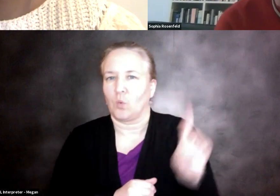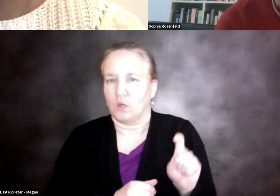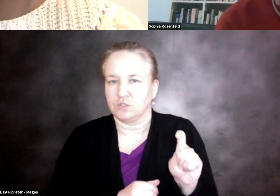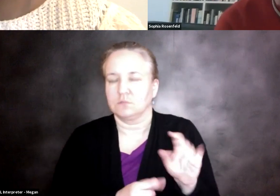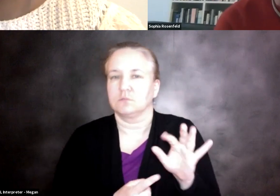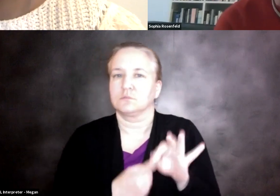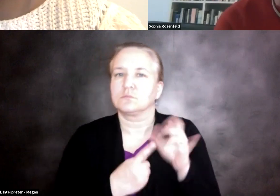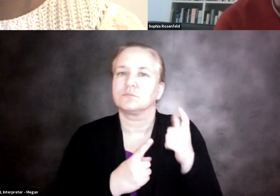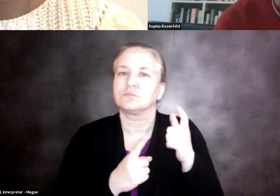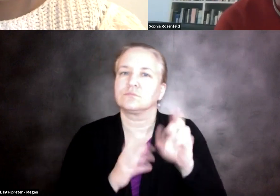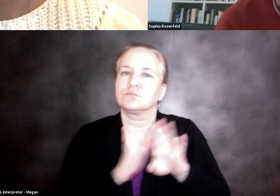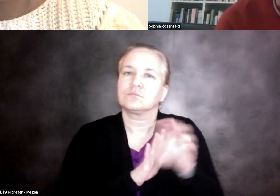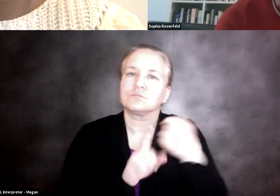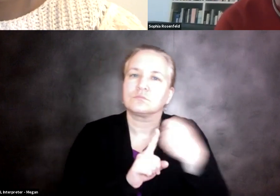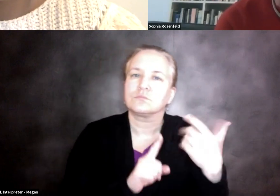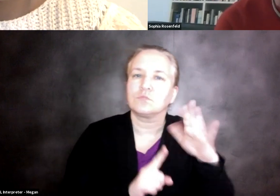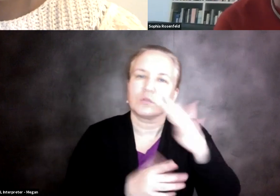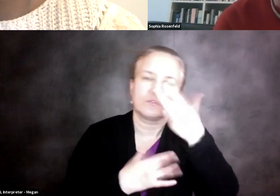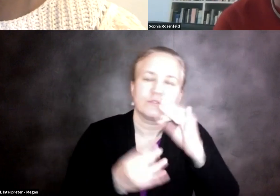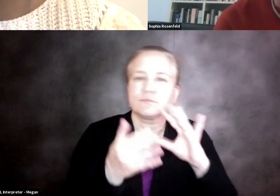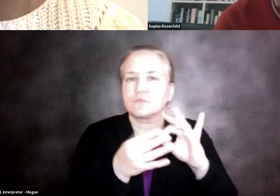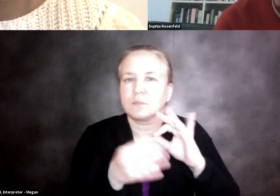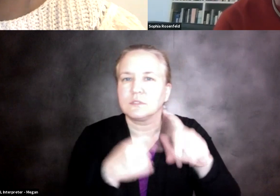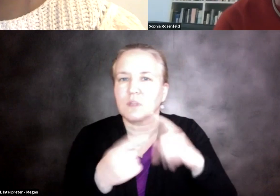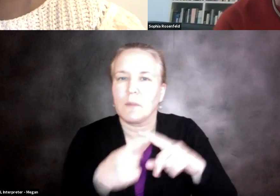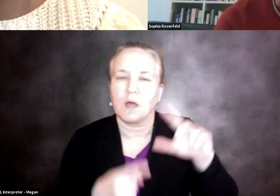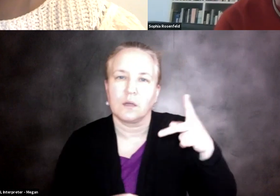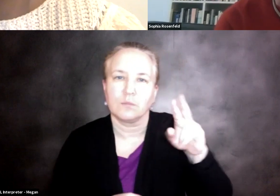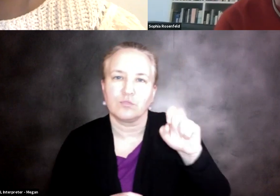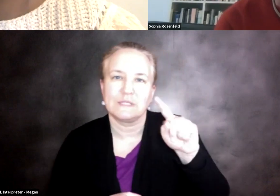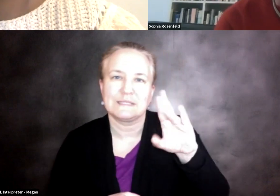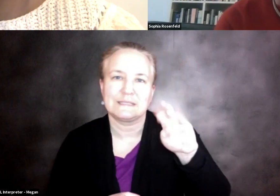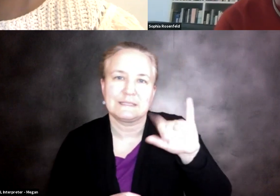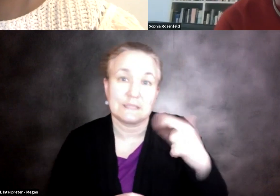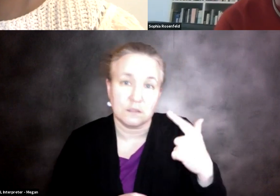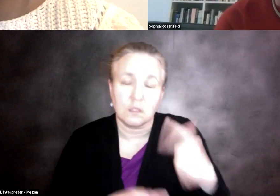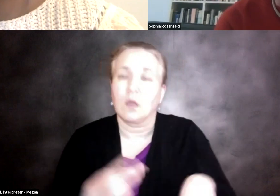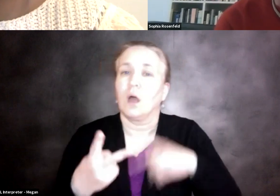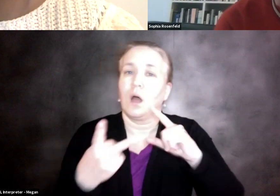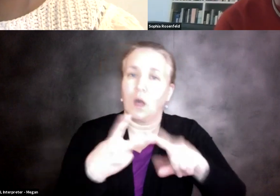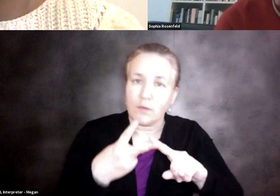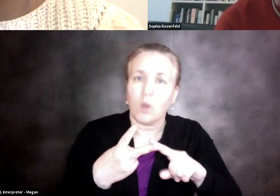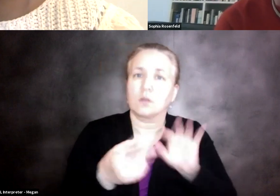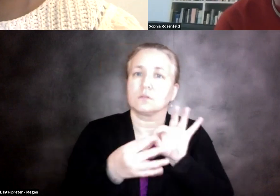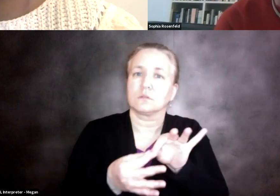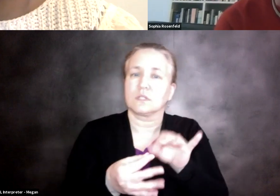on your very interesting comments on the apprenticing. And another one has to do with whether you